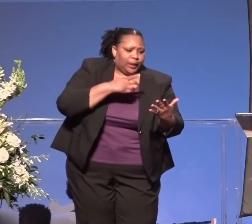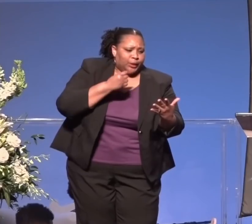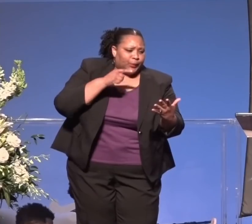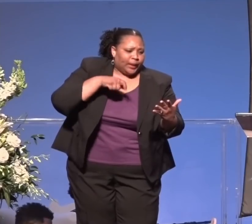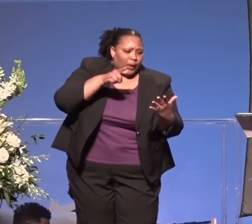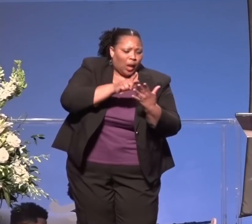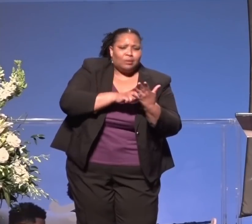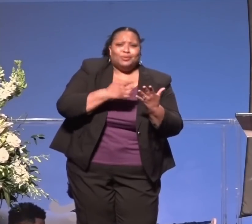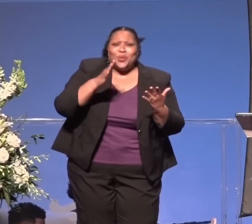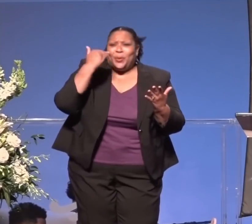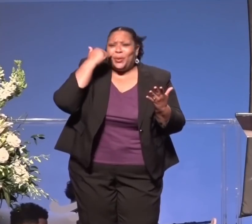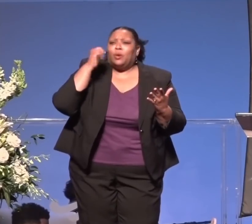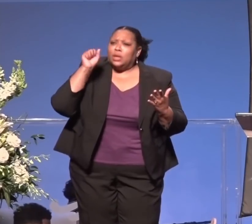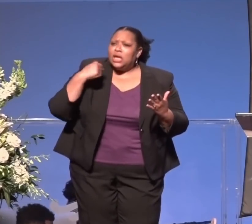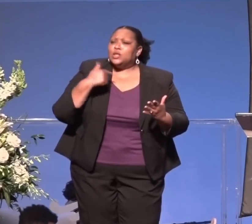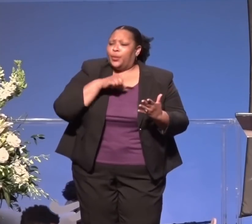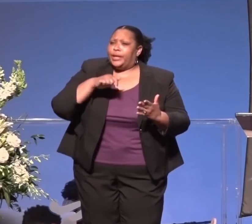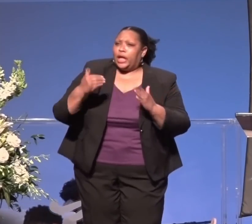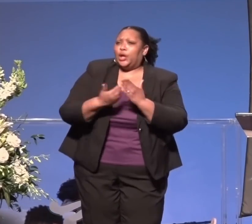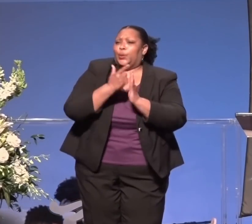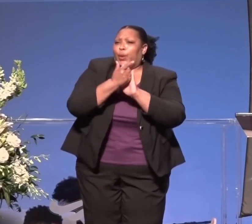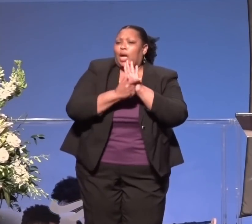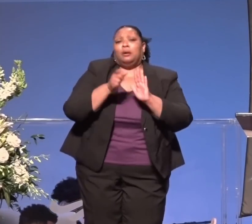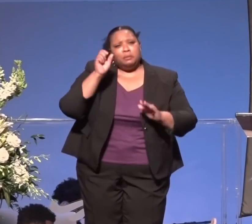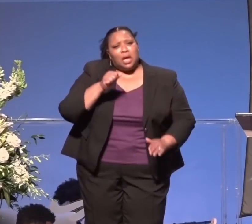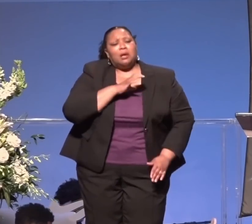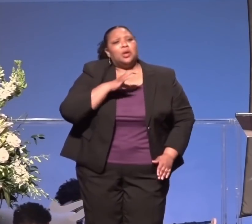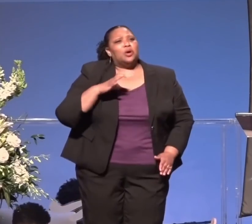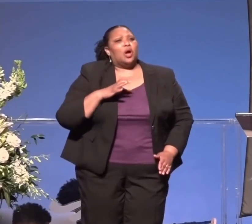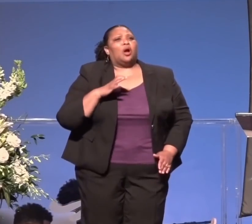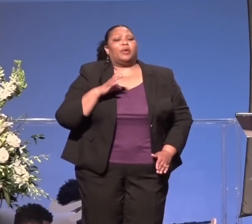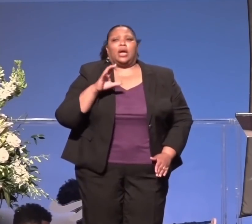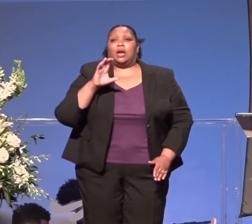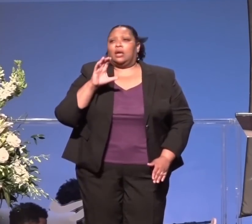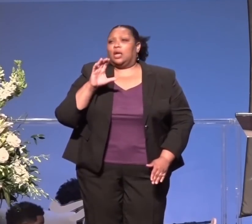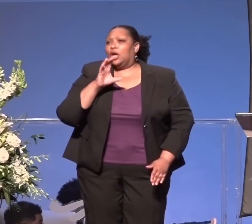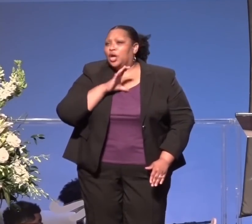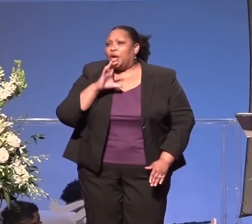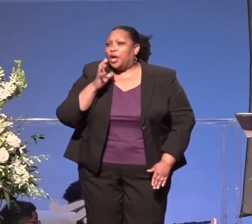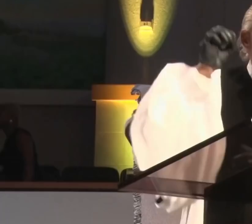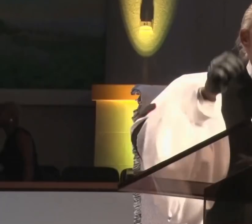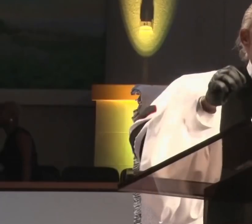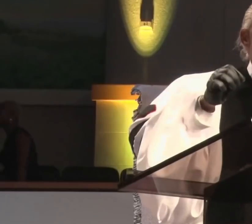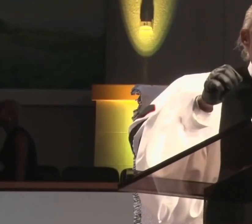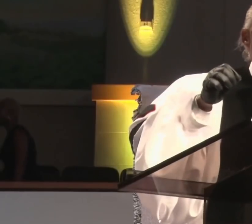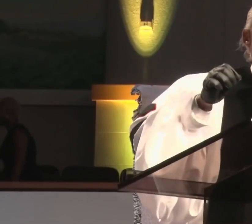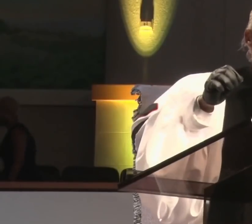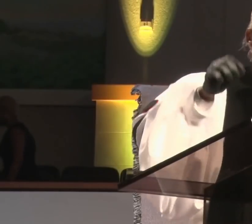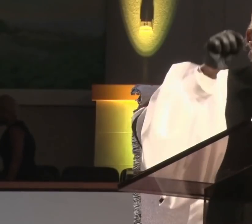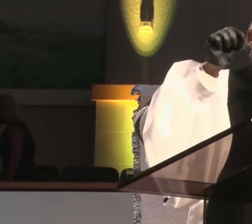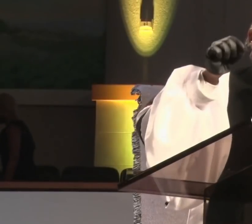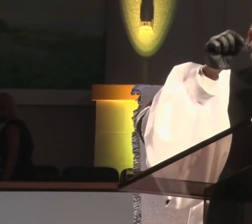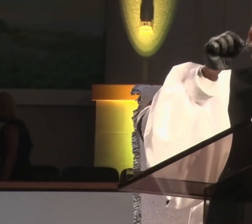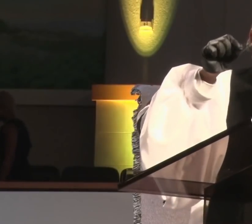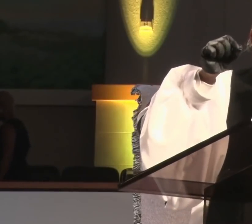AND YOU DON’T NEED A WHOLE LOT OF STUDYING ABOUT THAT. YES, WE NEED NEW LAWS.